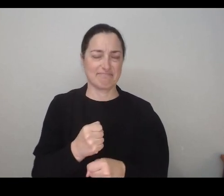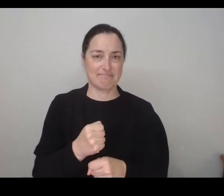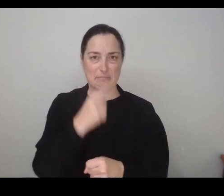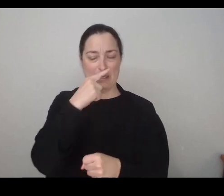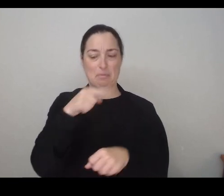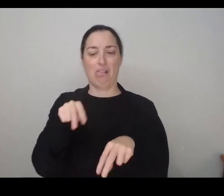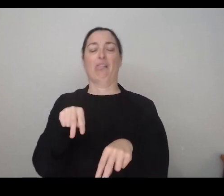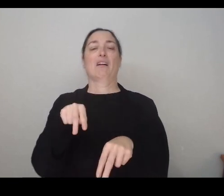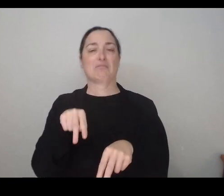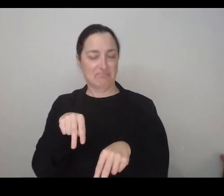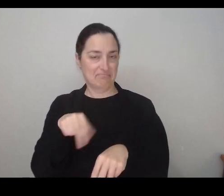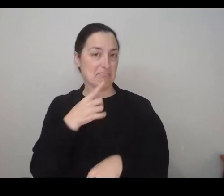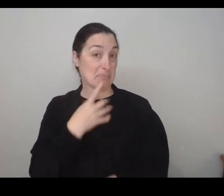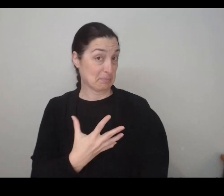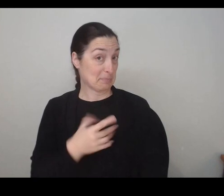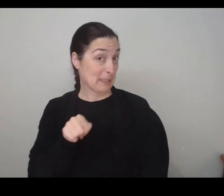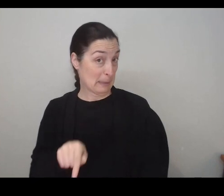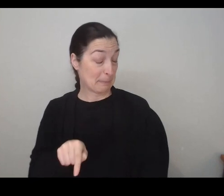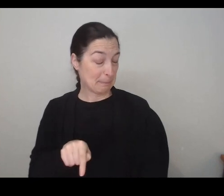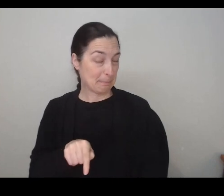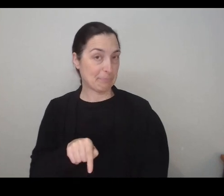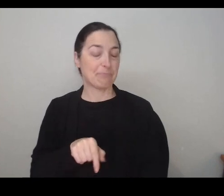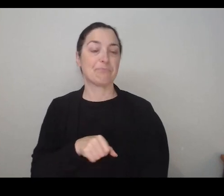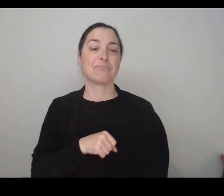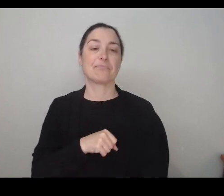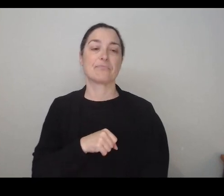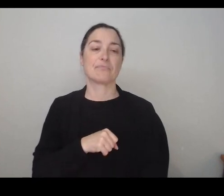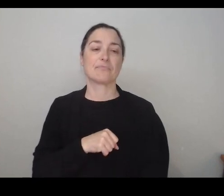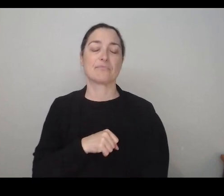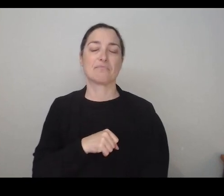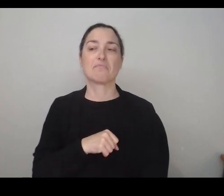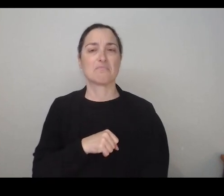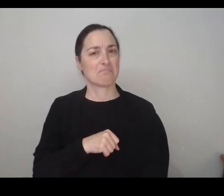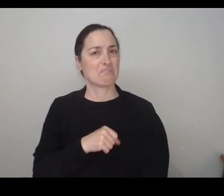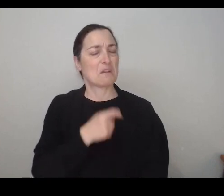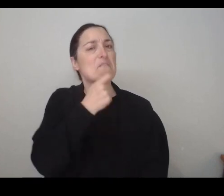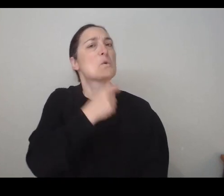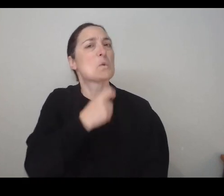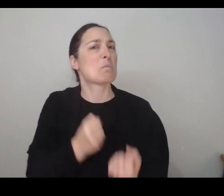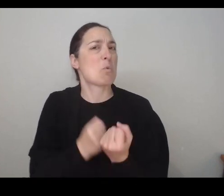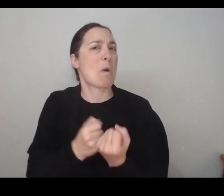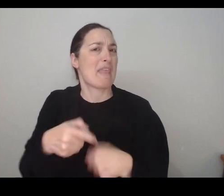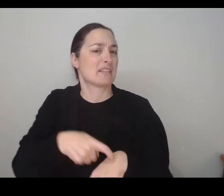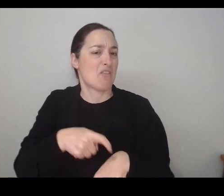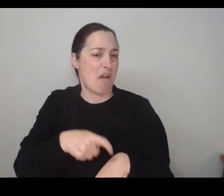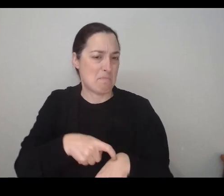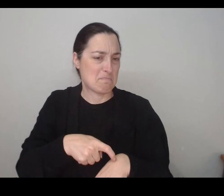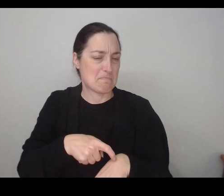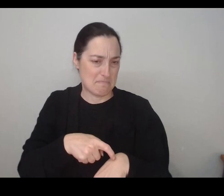and got very few supporters. For example, Renoir hated it, didn't understand it.